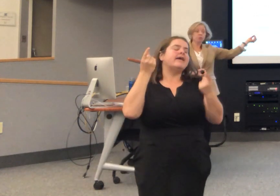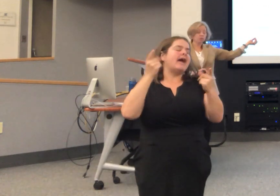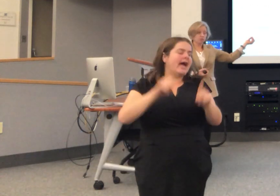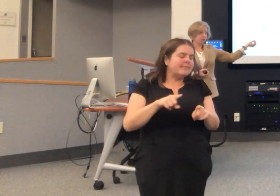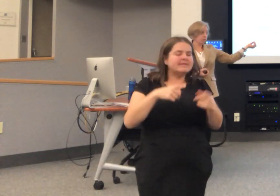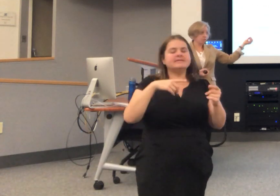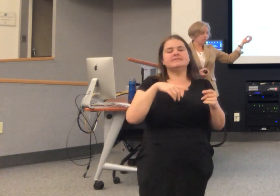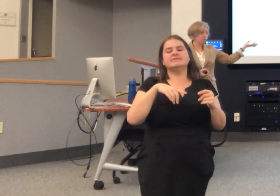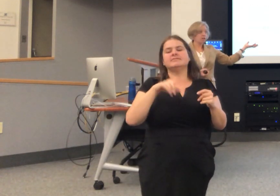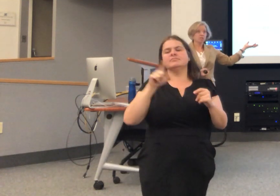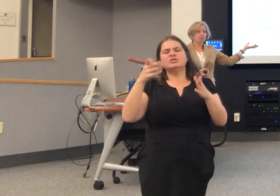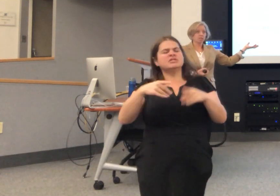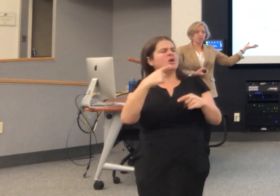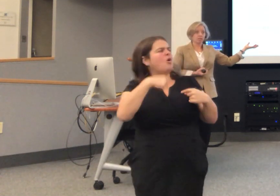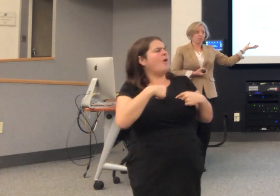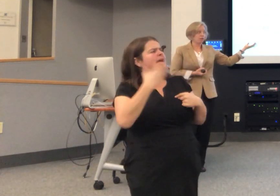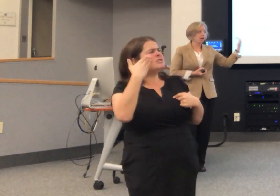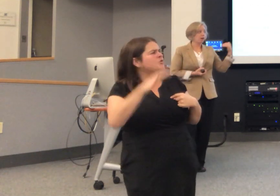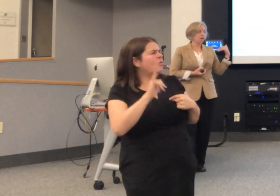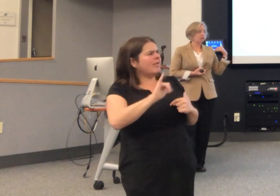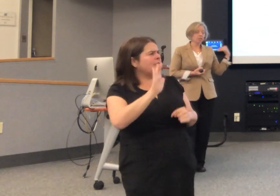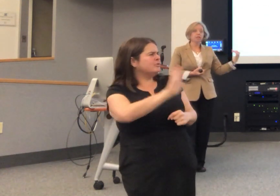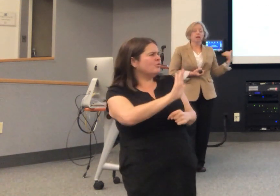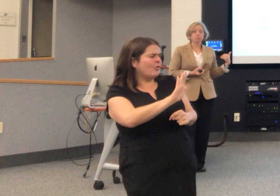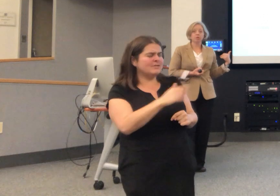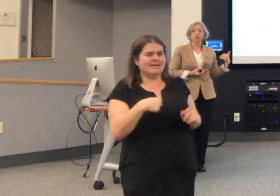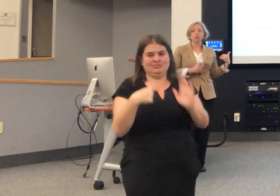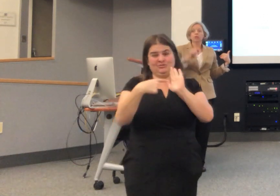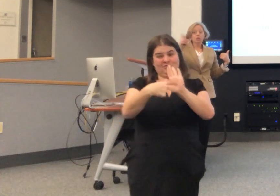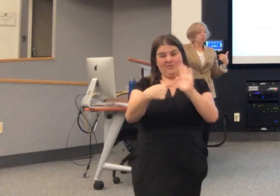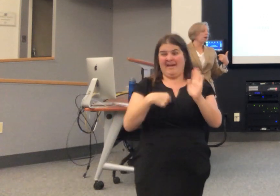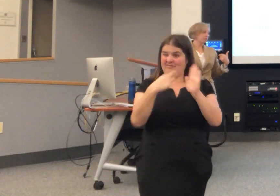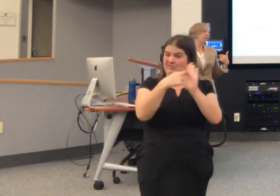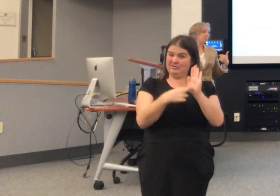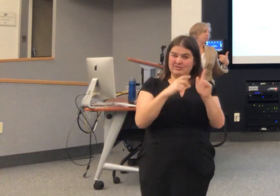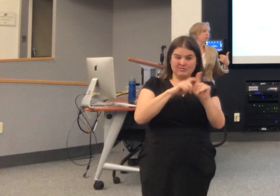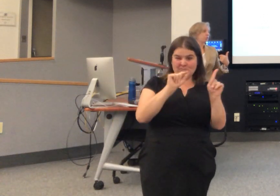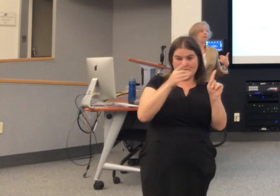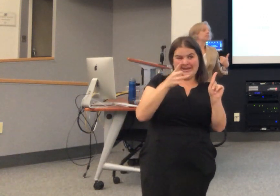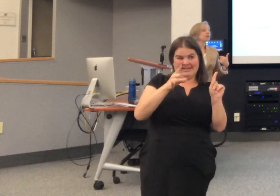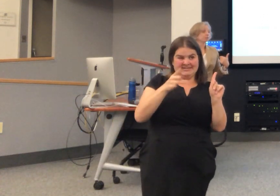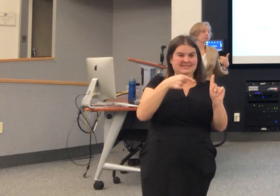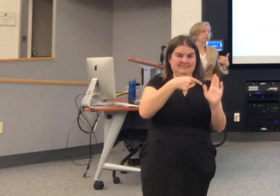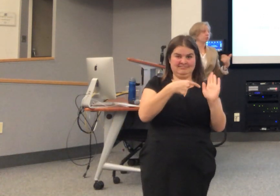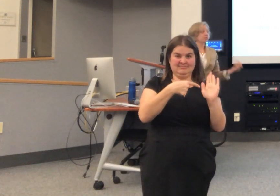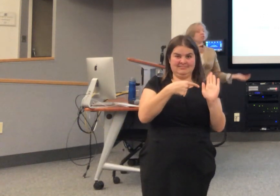I'll say, look, I have the registration from 2018. Clearly I'm the owner. You have to now prove why that's not infringement.